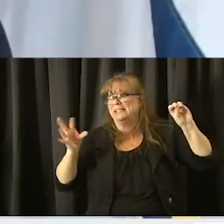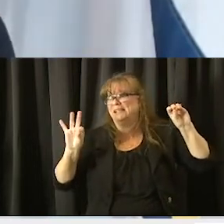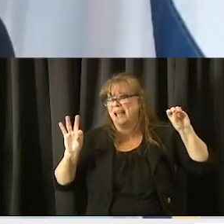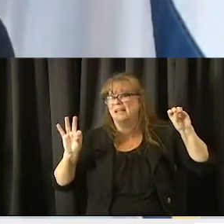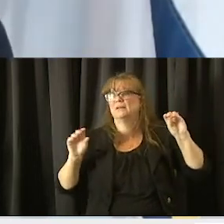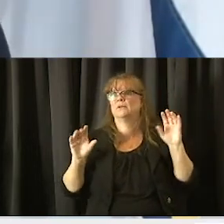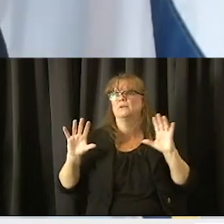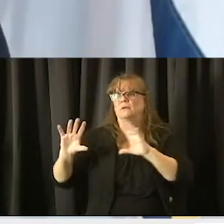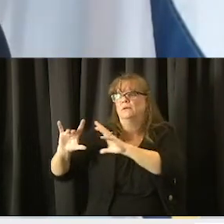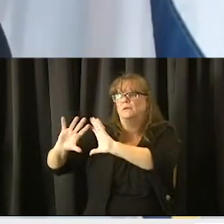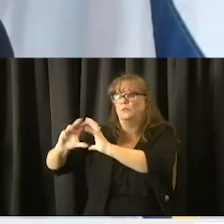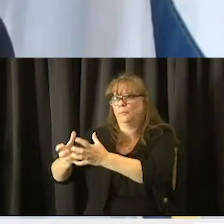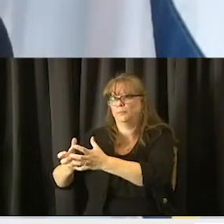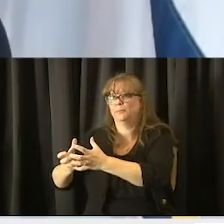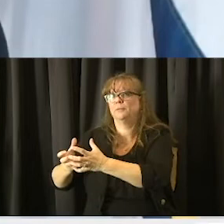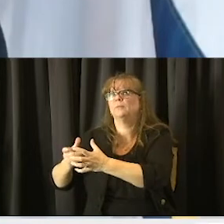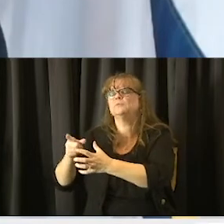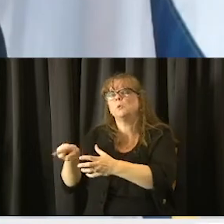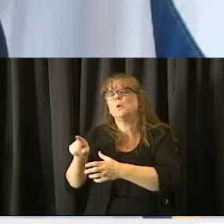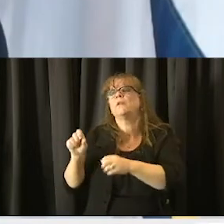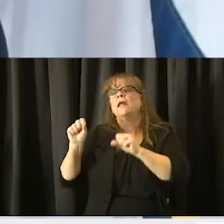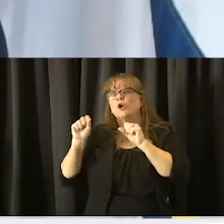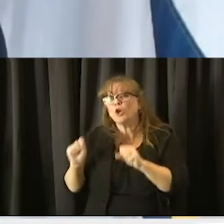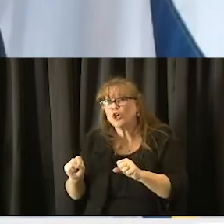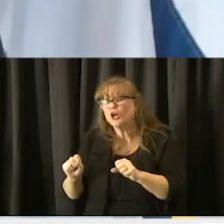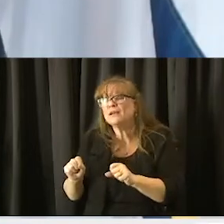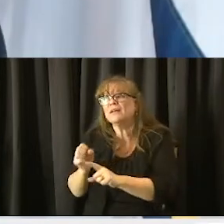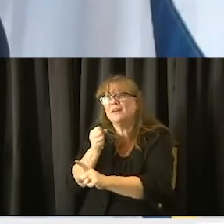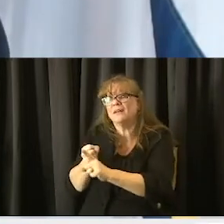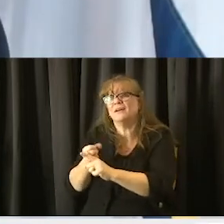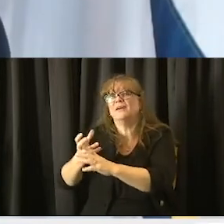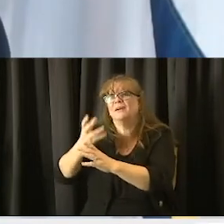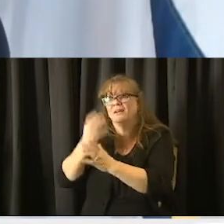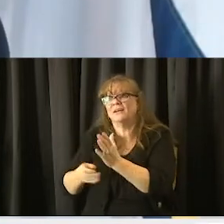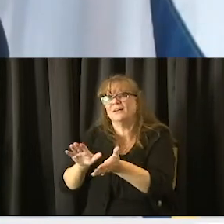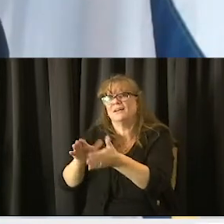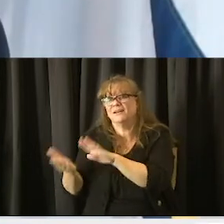that leaves 22 percent uh and then when we get the 60 to 69 that's another 10